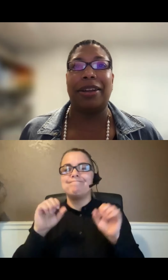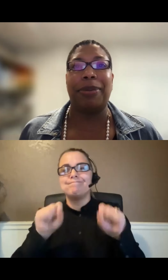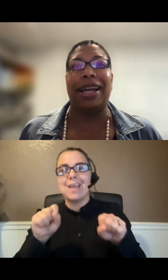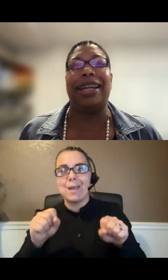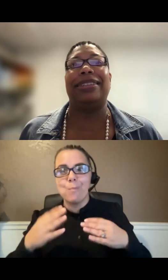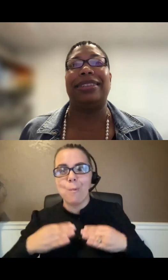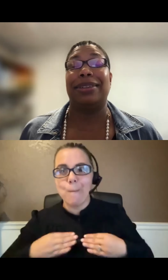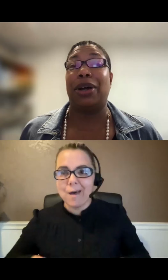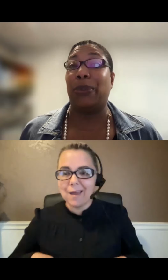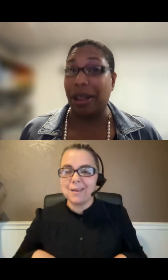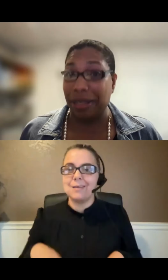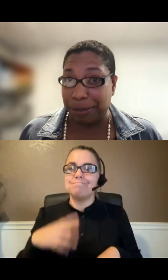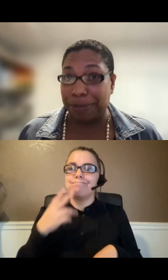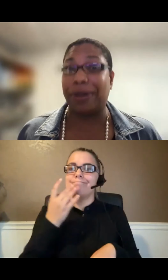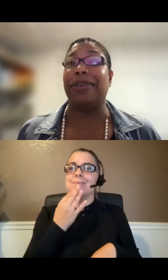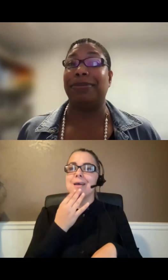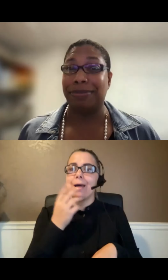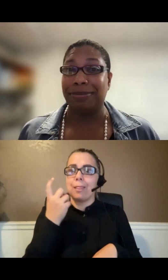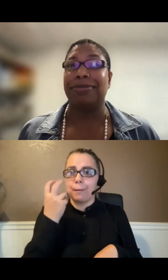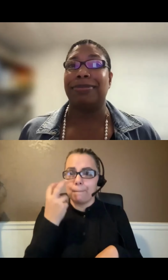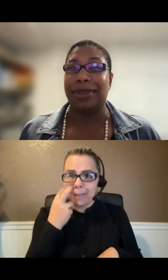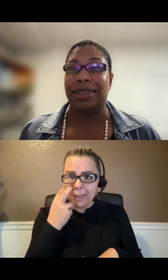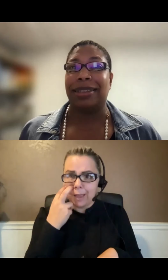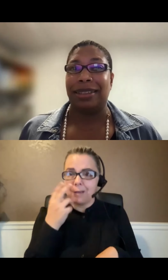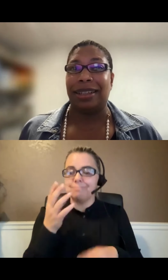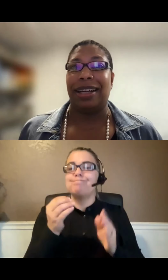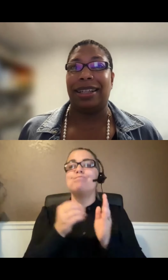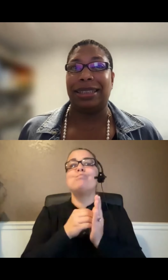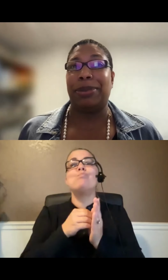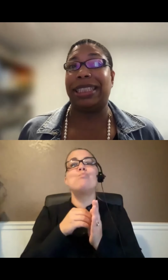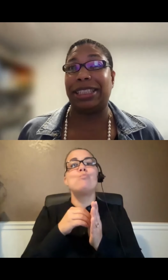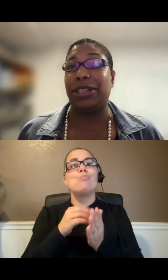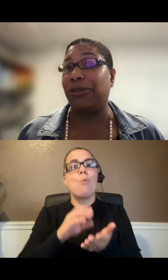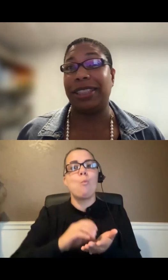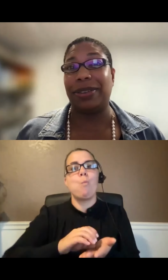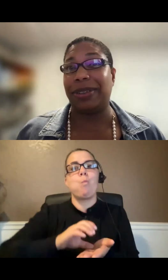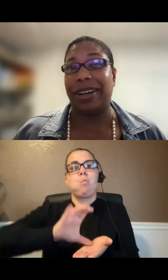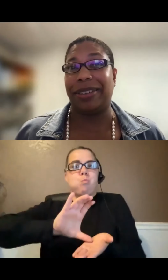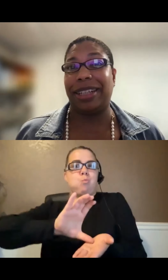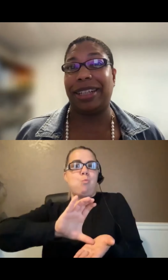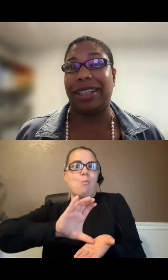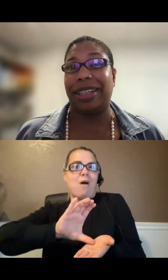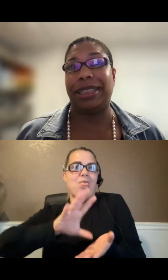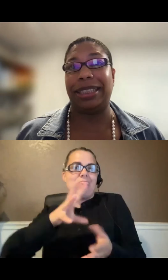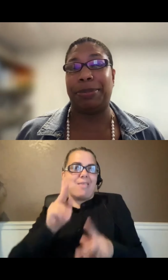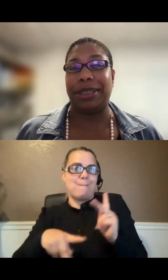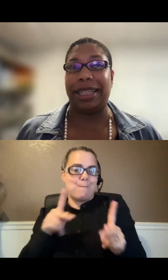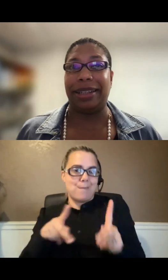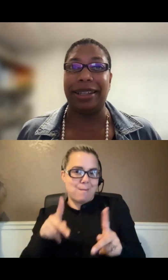color-blind, wealthy people. Someone says no physical characteristics in particular.